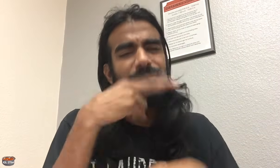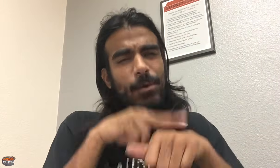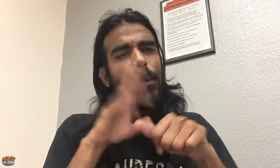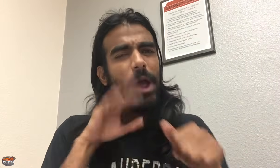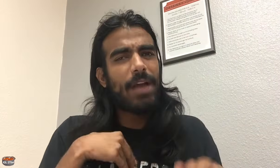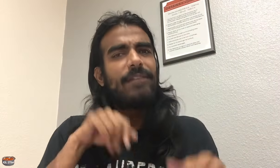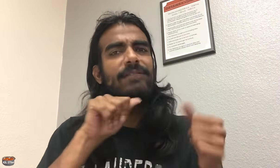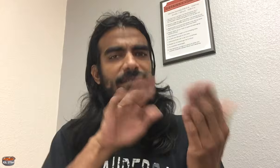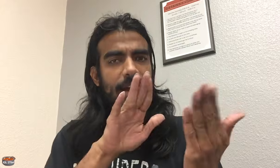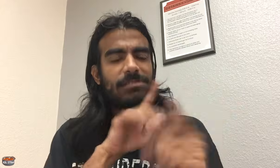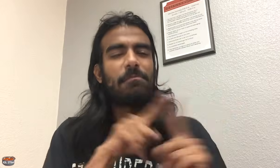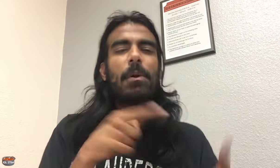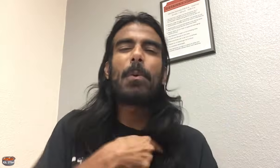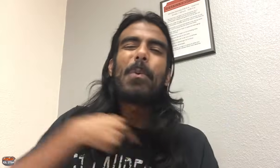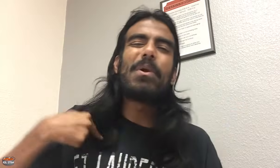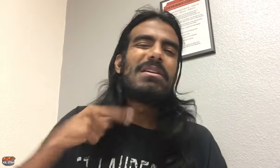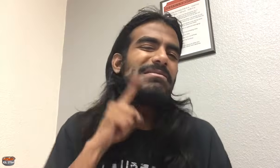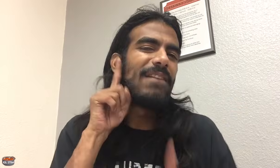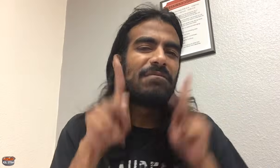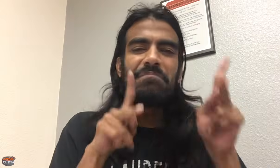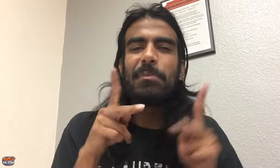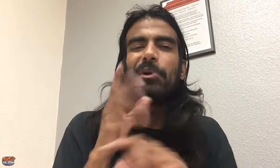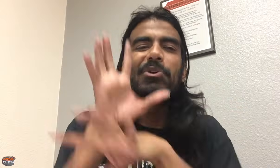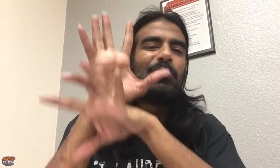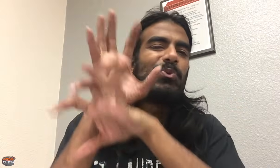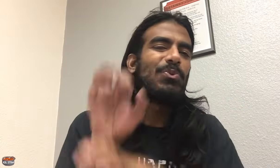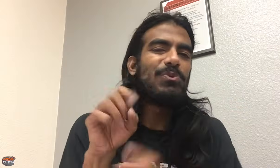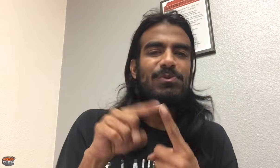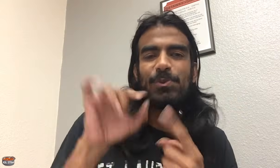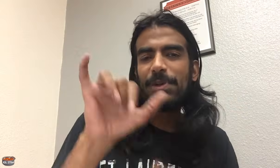people they might have never worked with Deaf people, which gives a challenge.